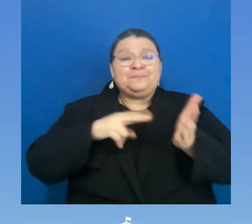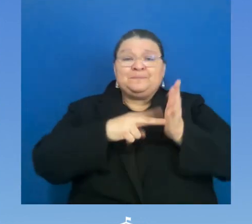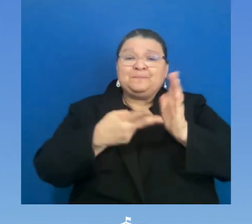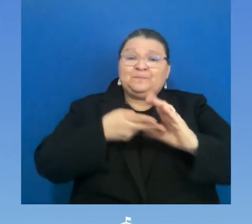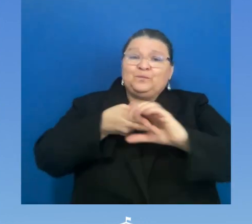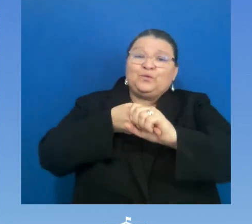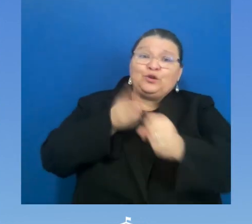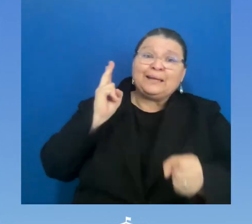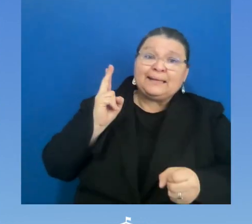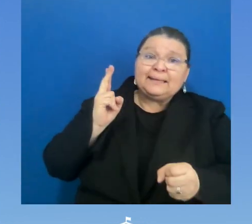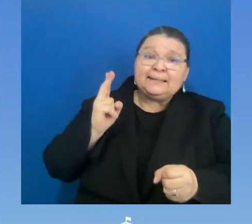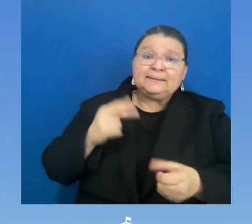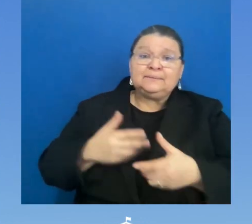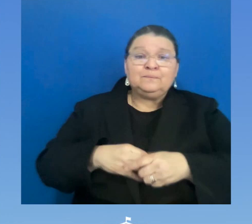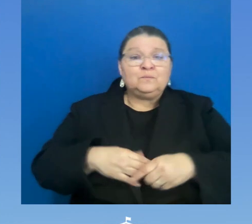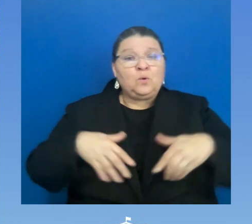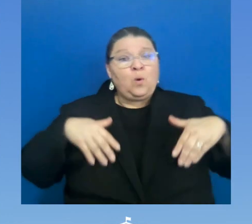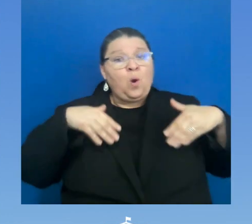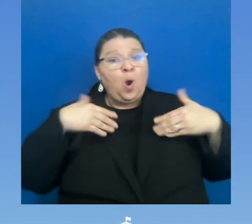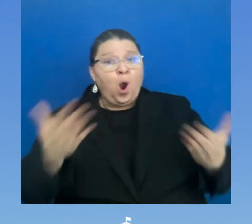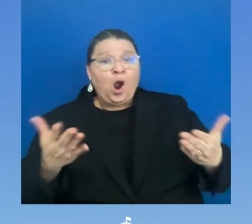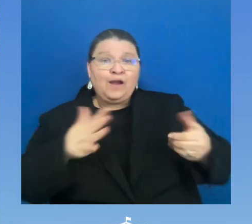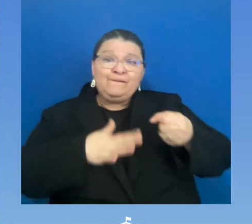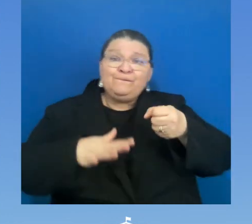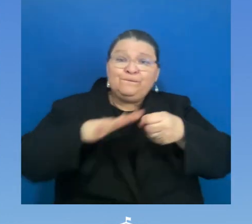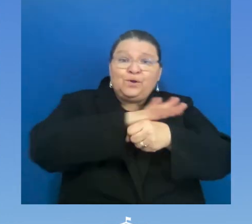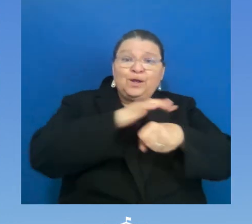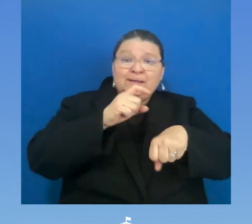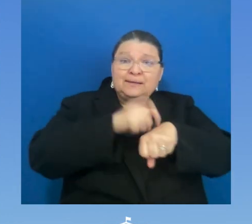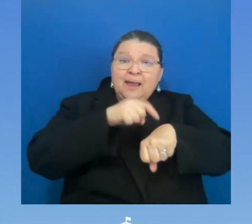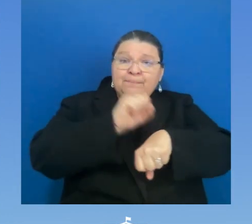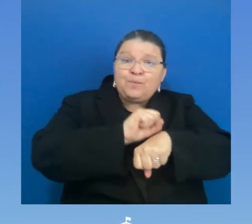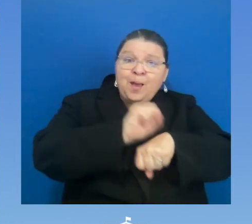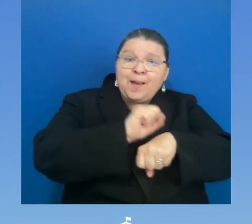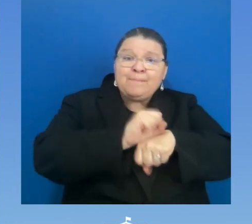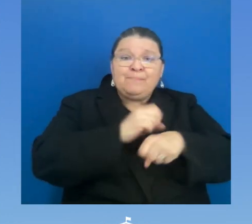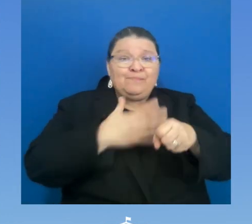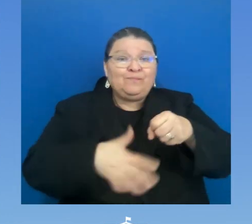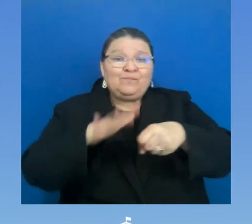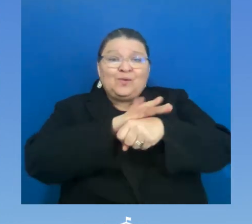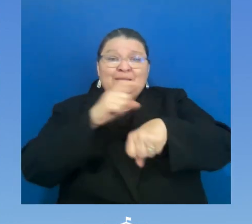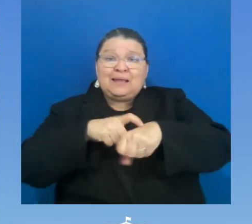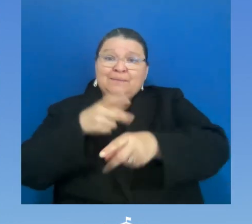and full time performing unpaid caregiving. And over the past two years,